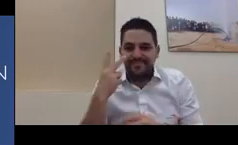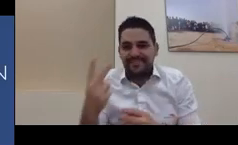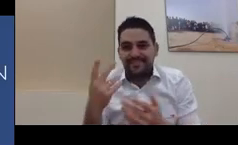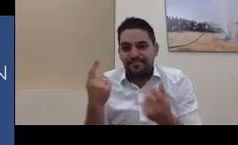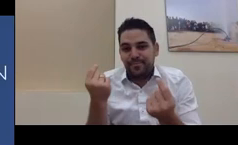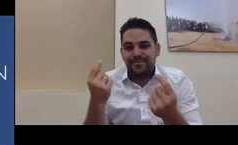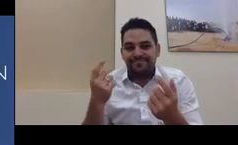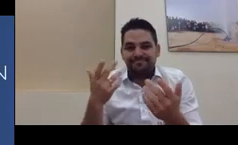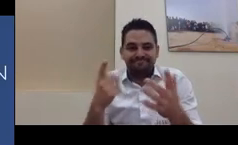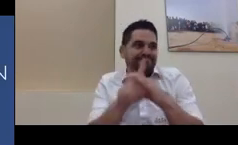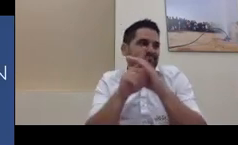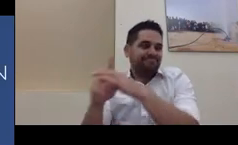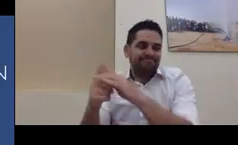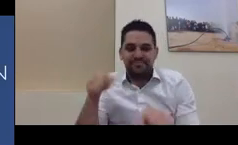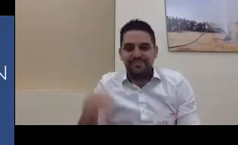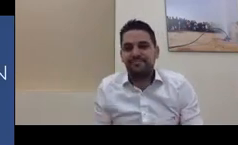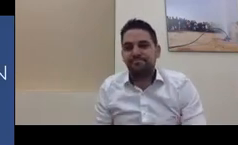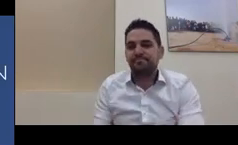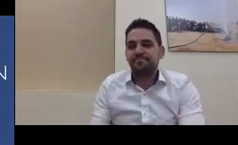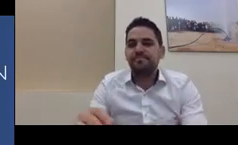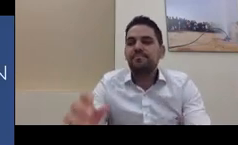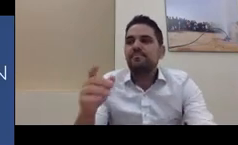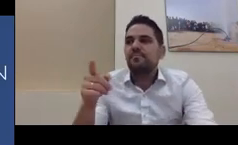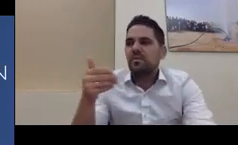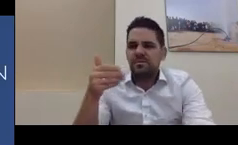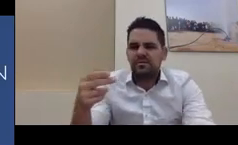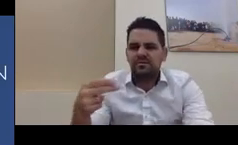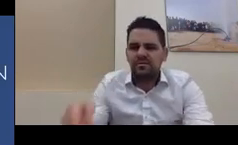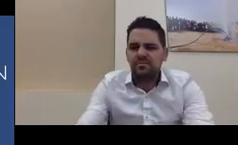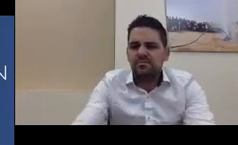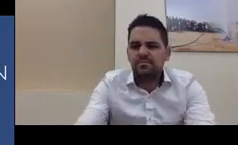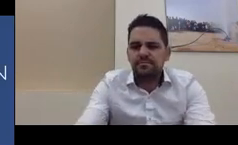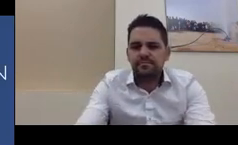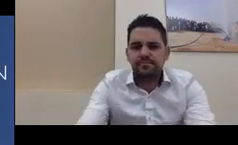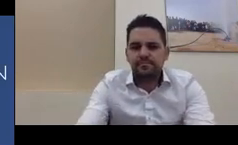this is a really exciting time to see what exactly is coming up from this. So next slide.